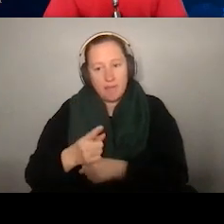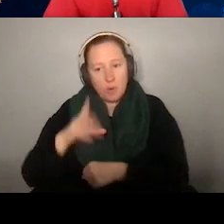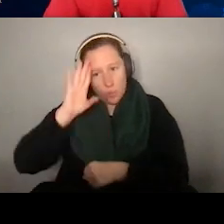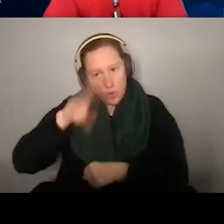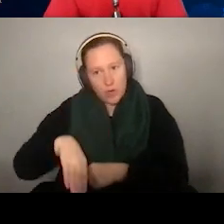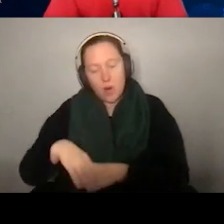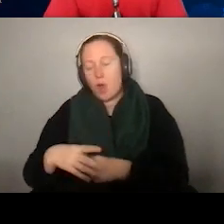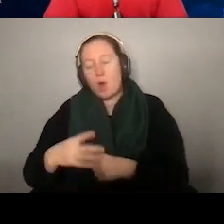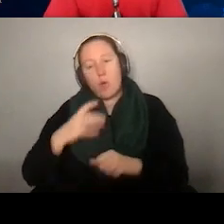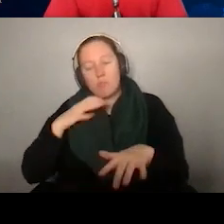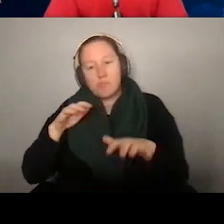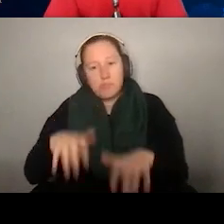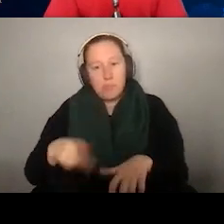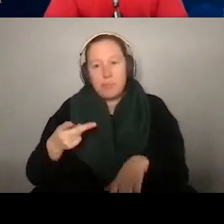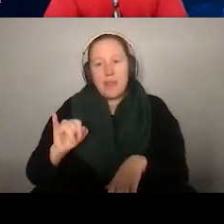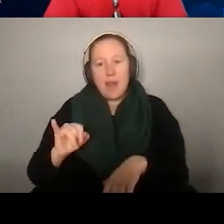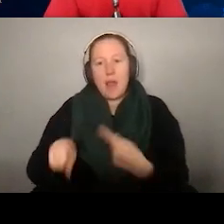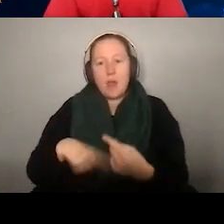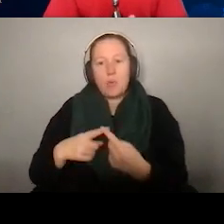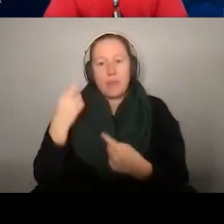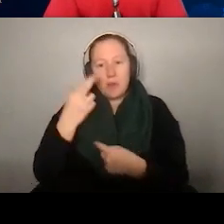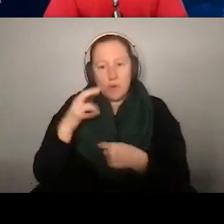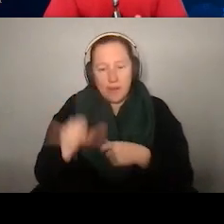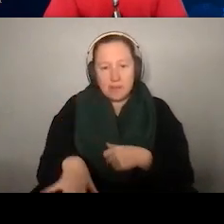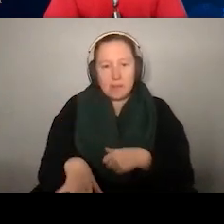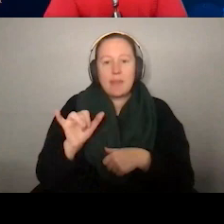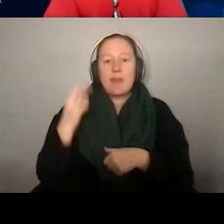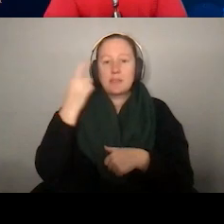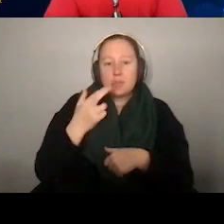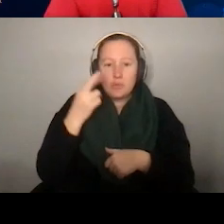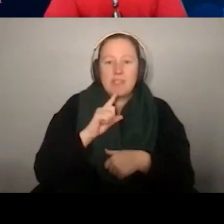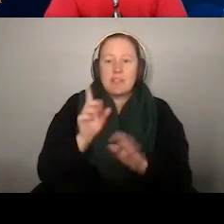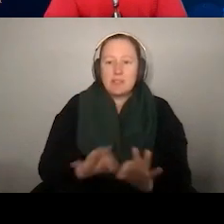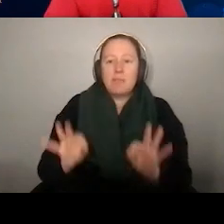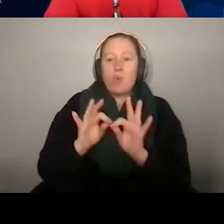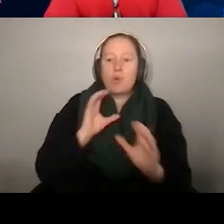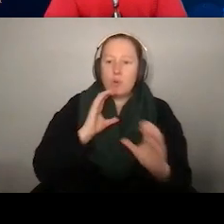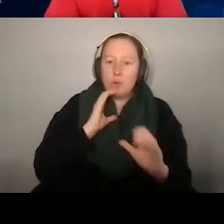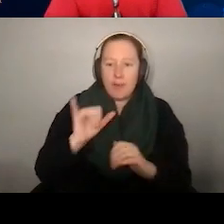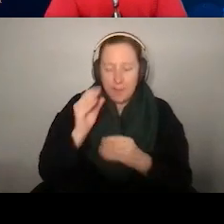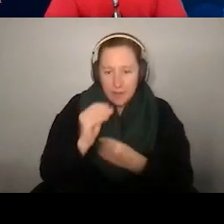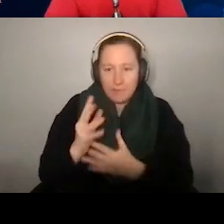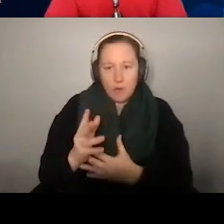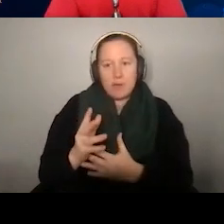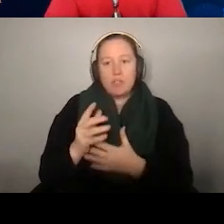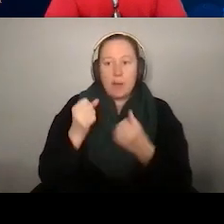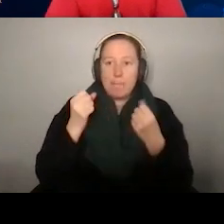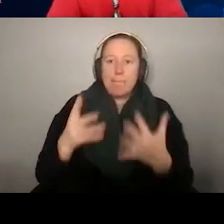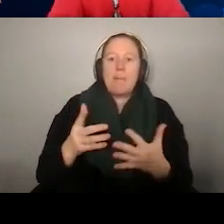surprising to the PI when they learn about this. This is why it's important to communicate this information in numerous notifications